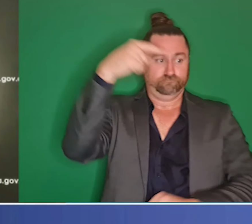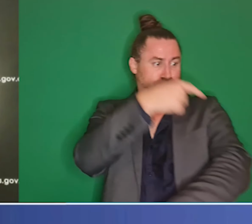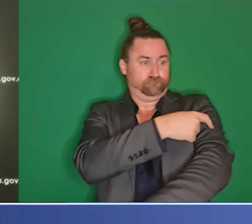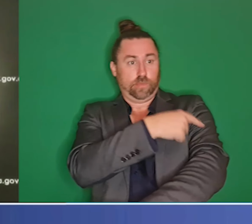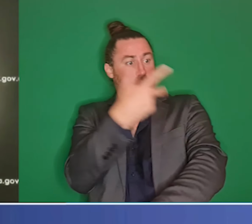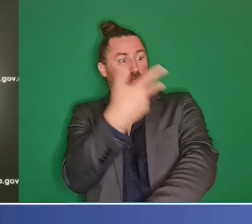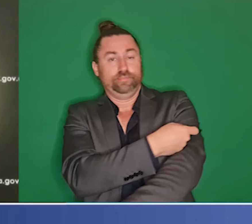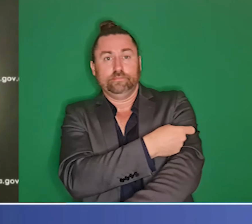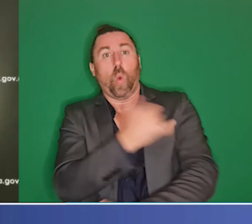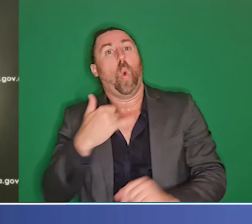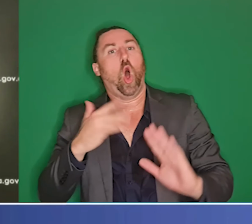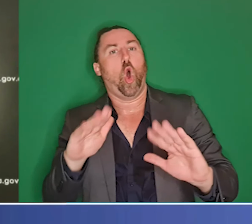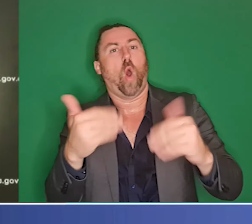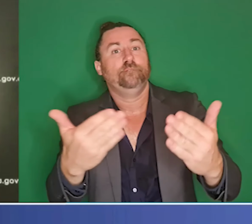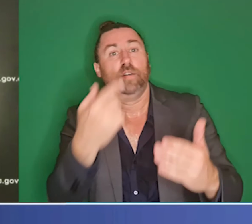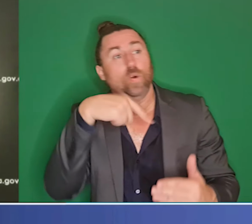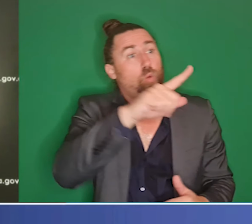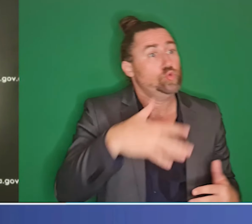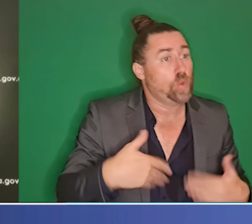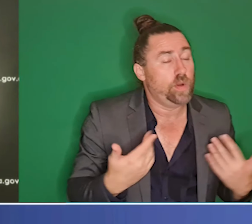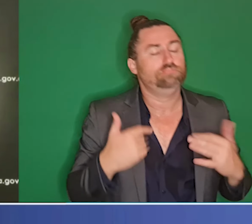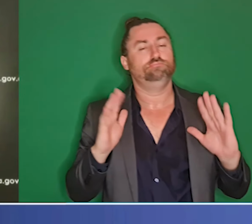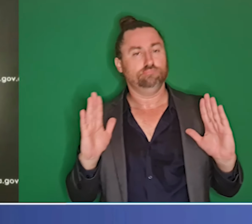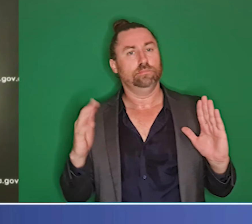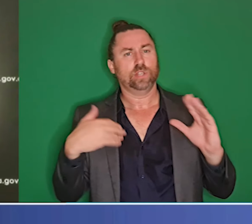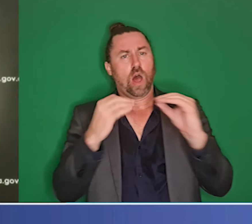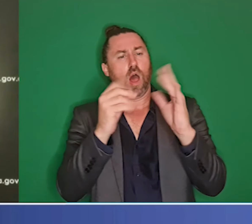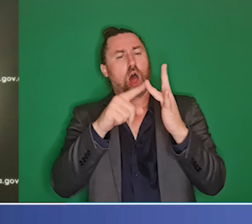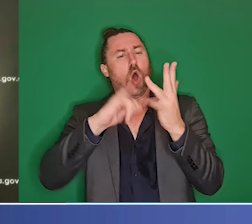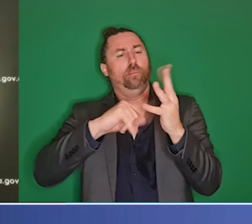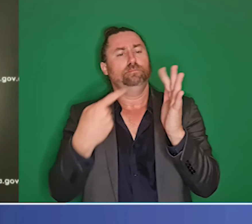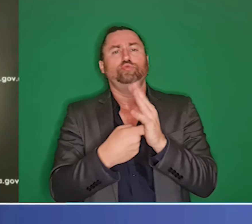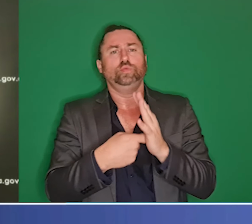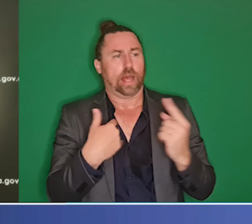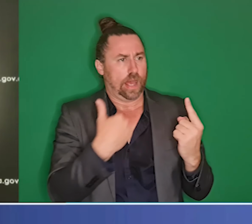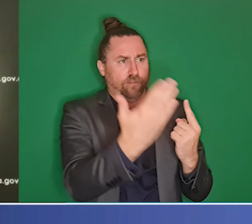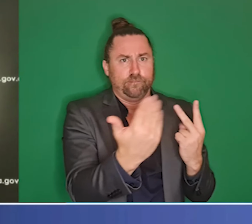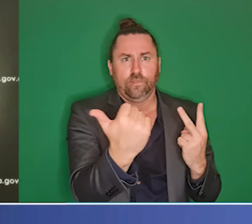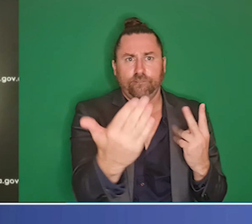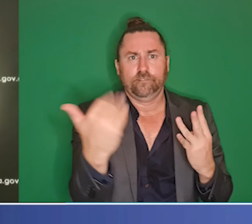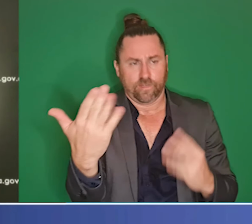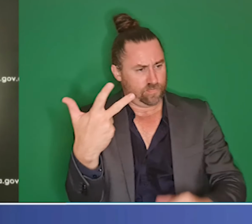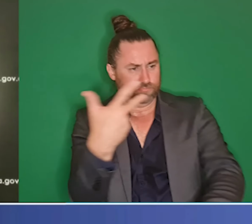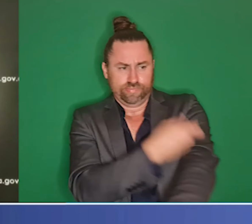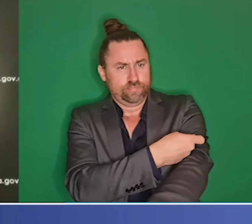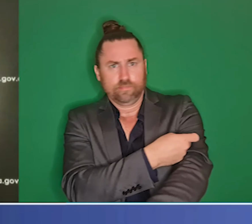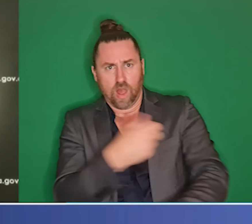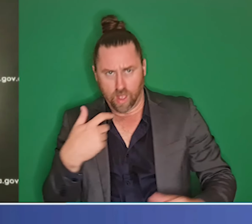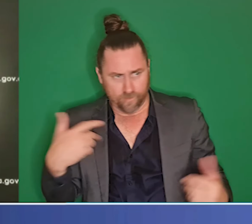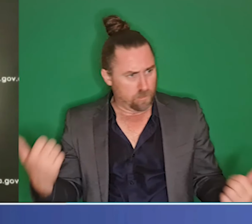All have been offered, and this booster program is actually well ahead of schedule.